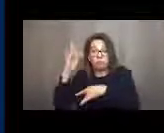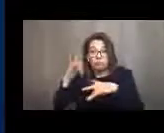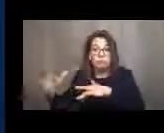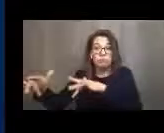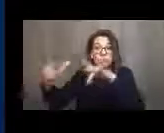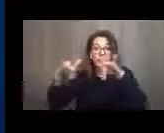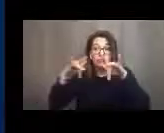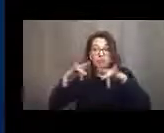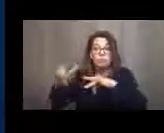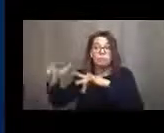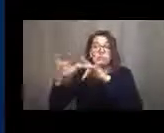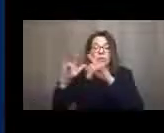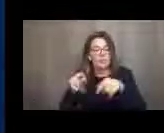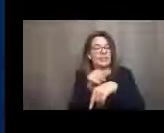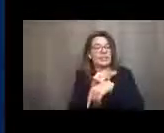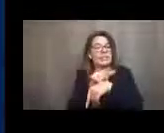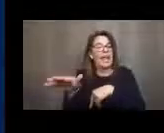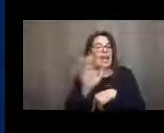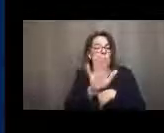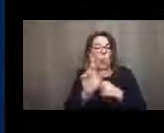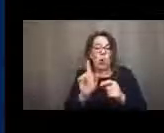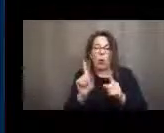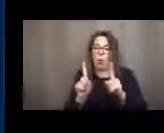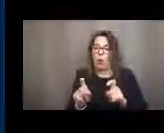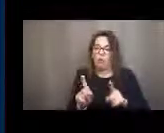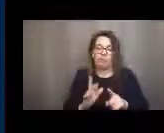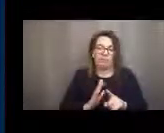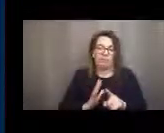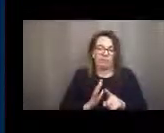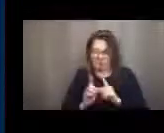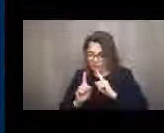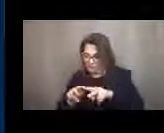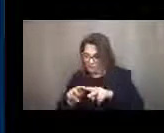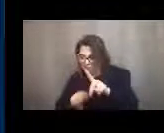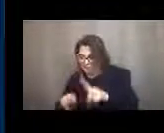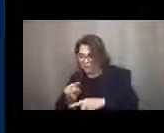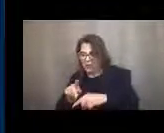you can send us your questions and we'll be able to answer them as we go.